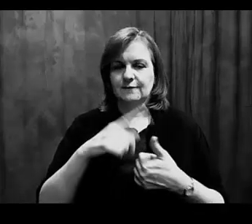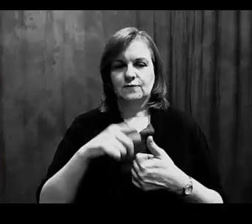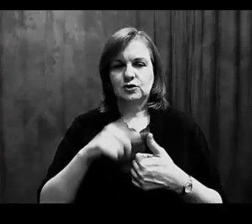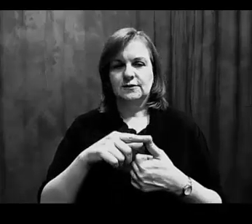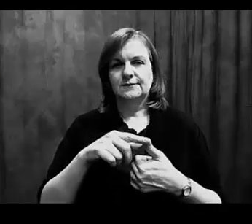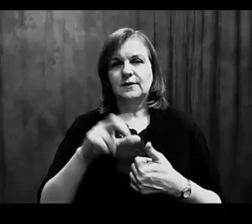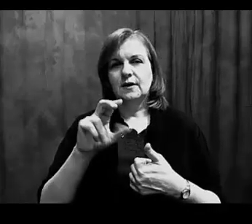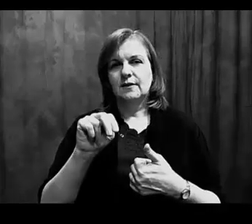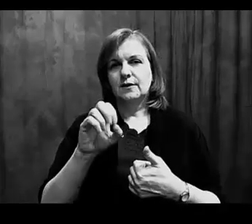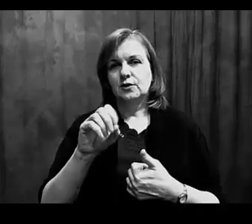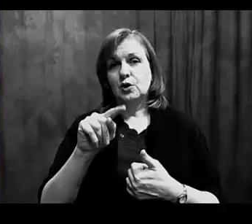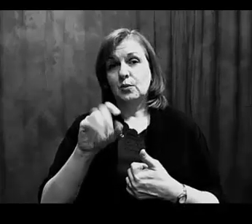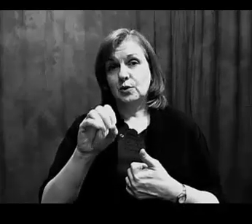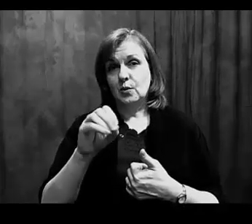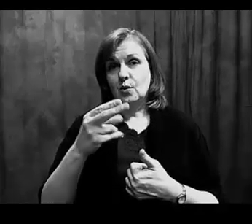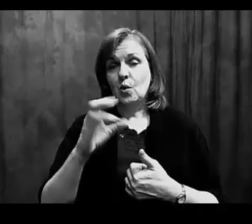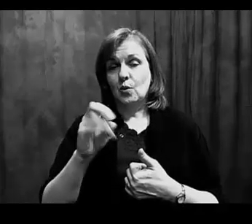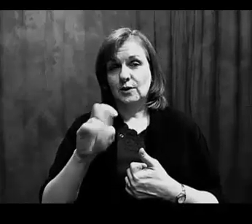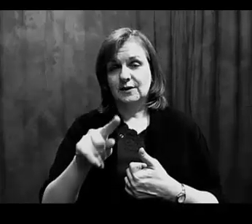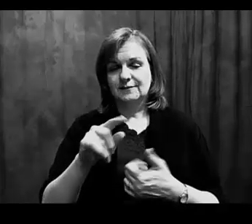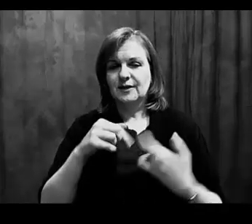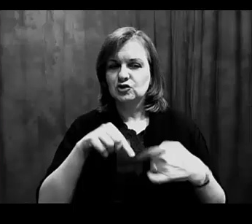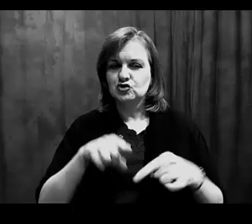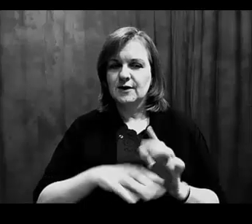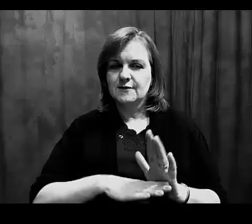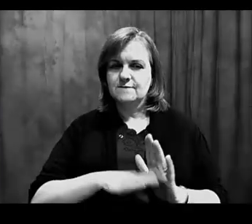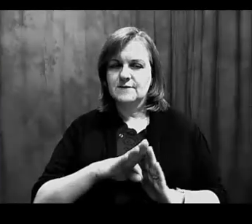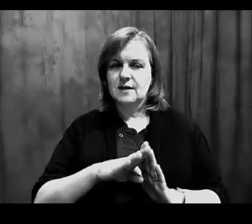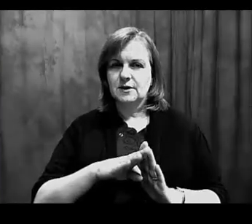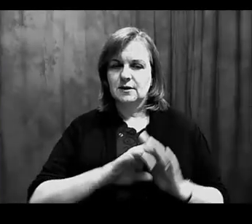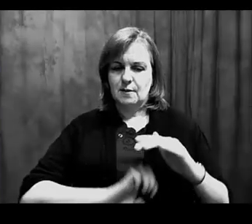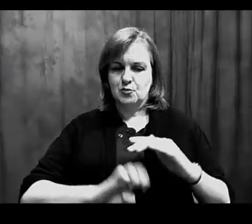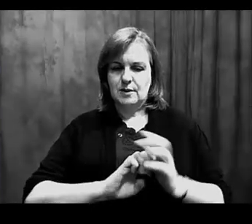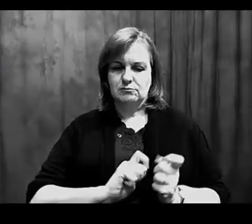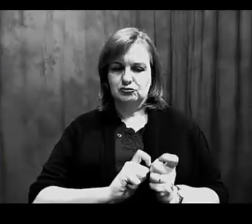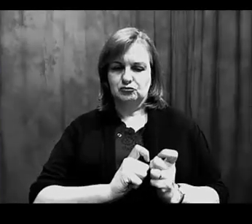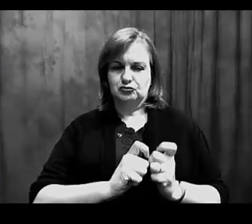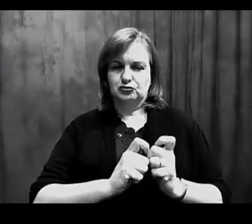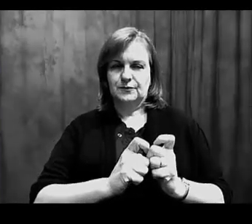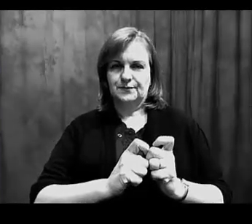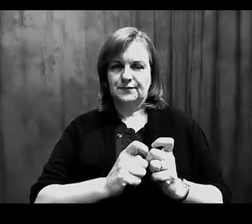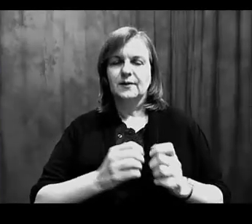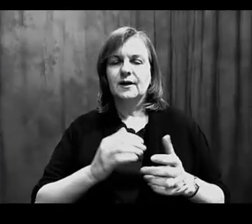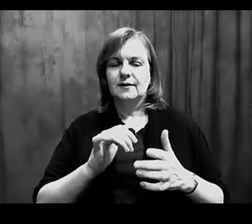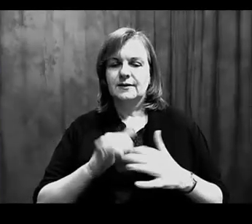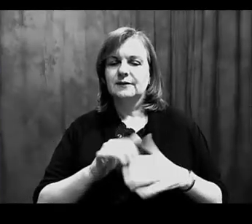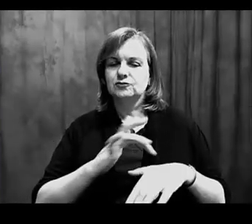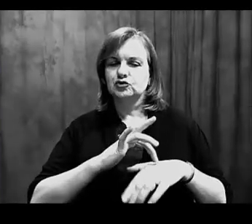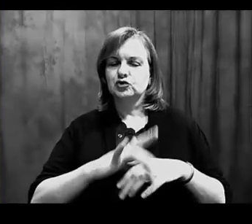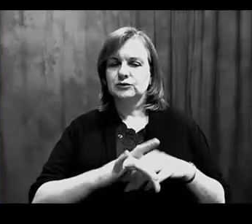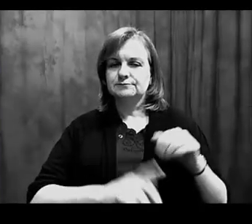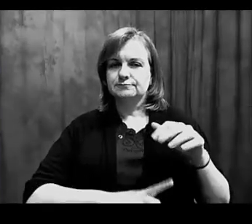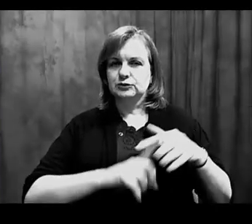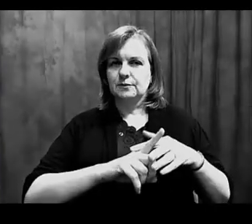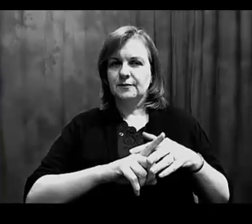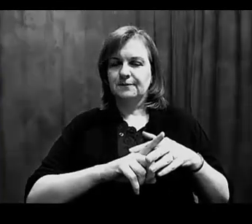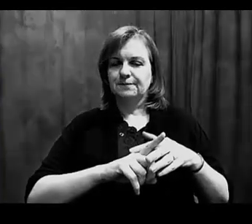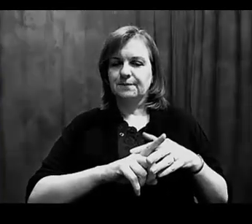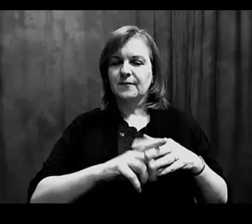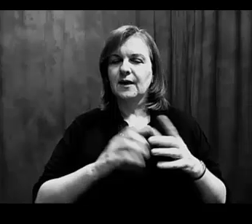one is a notochord -- that is first and foremost this is formed during development very early on